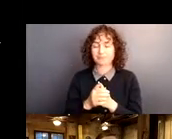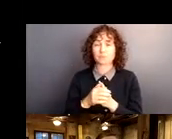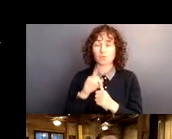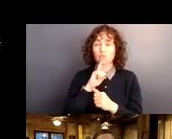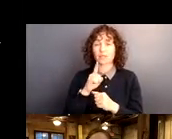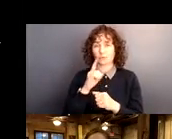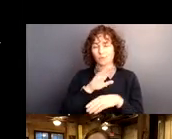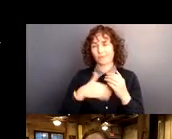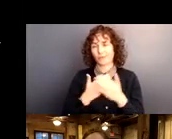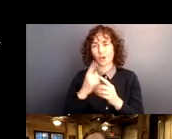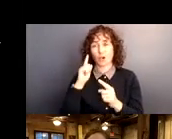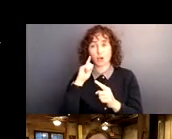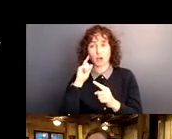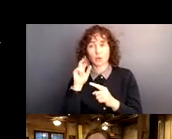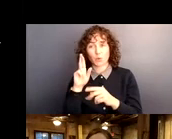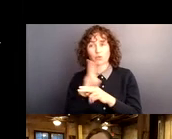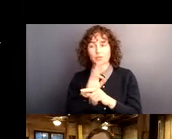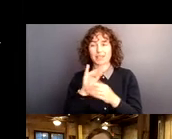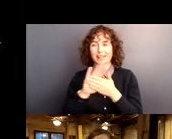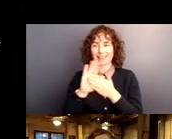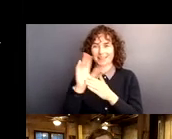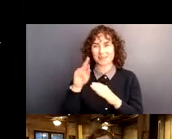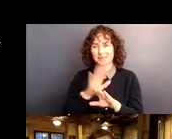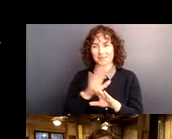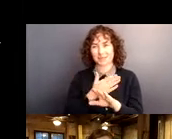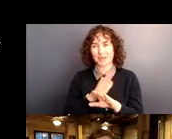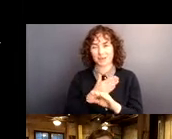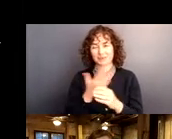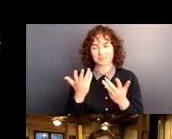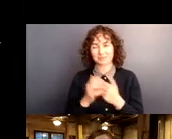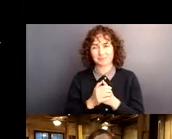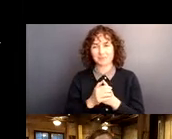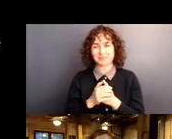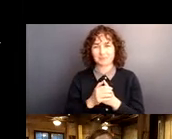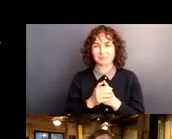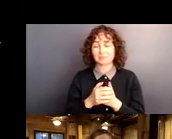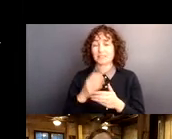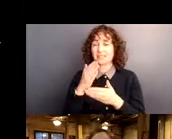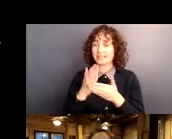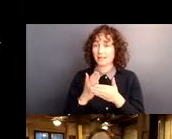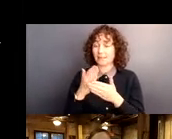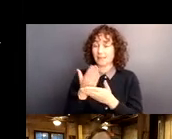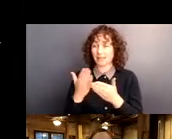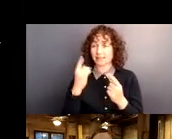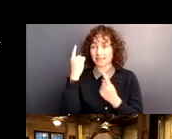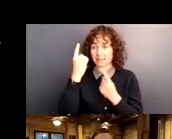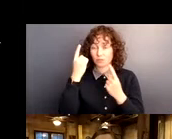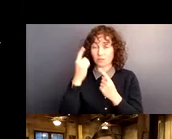either heard or used a cleanup song at one point in time. Some elements to consider are a steady beat